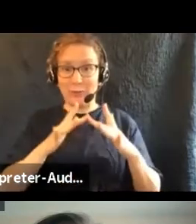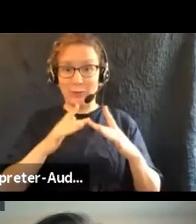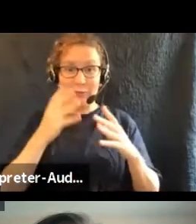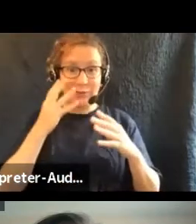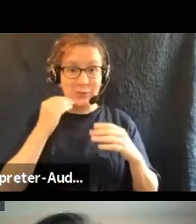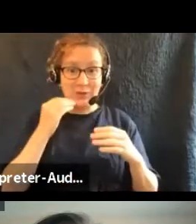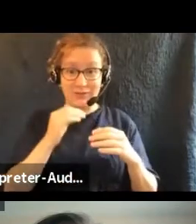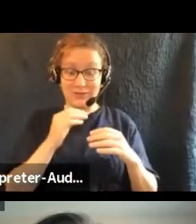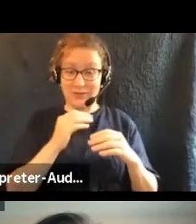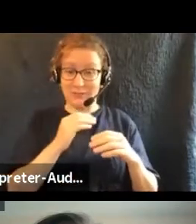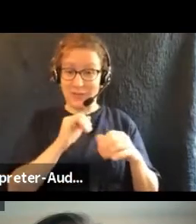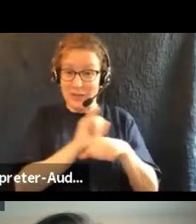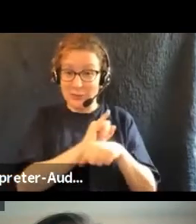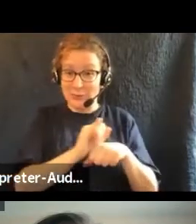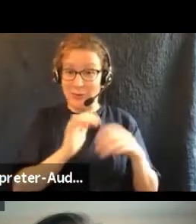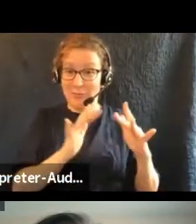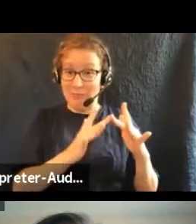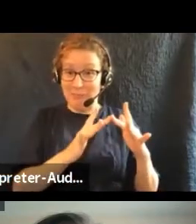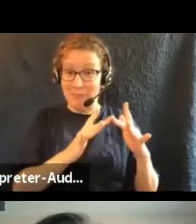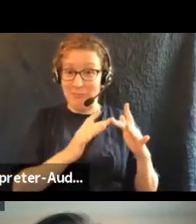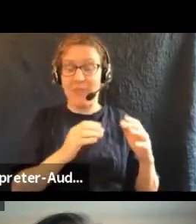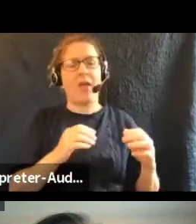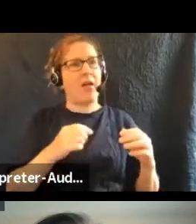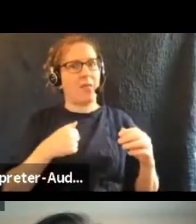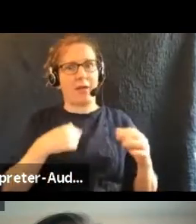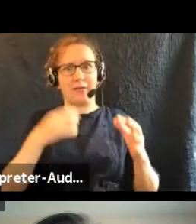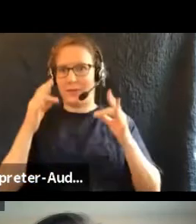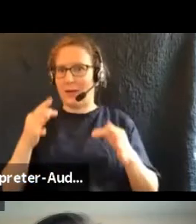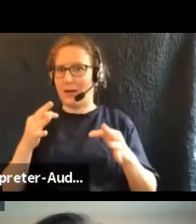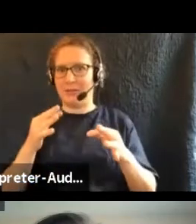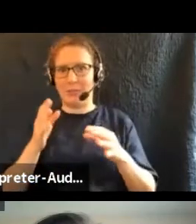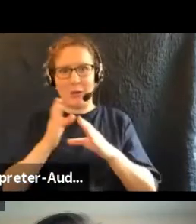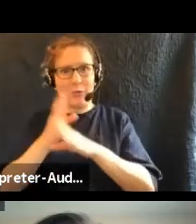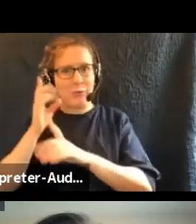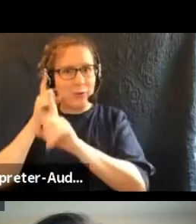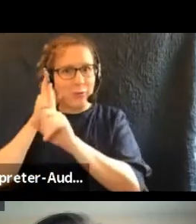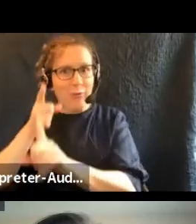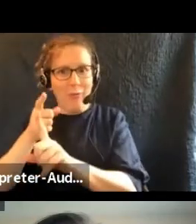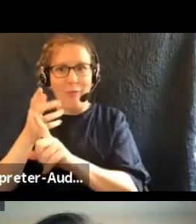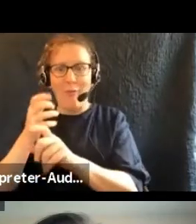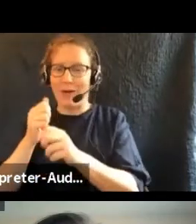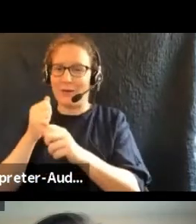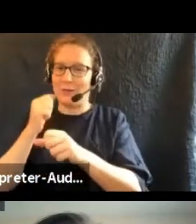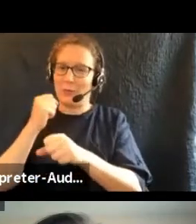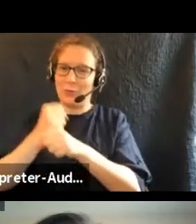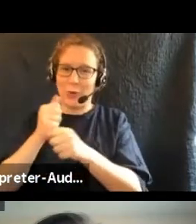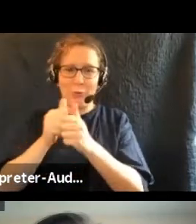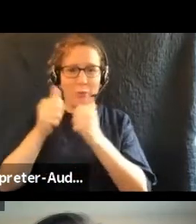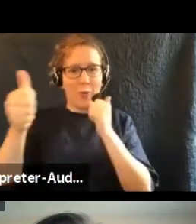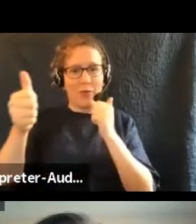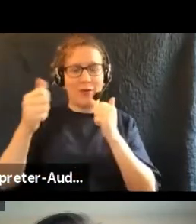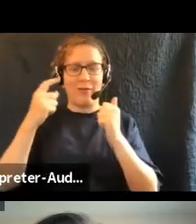that my career goal would be to work remotely for the lifestyle I wanted to have, and the location flexibility for travel.